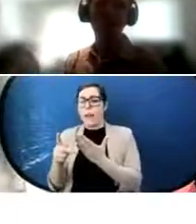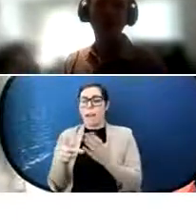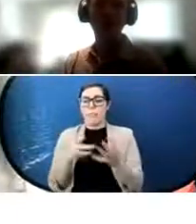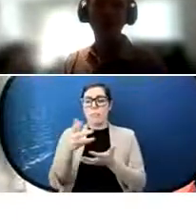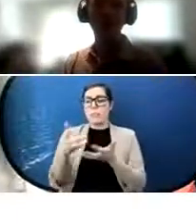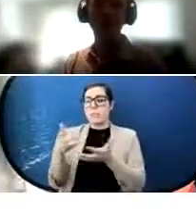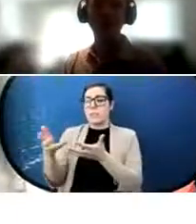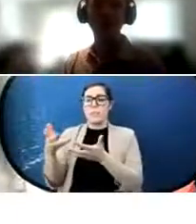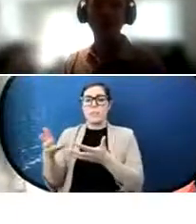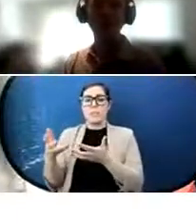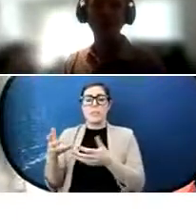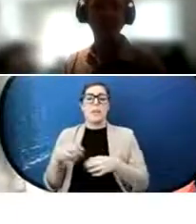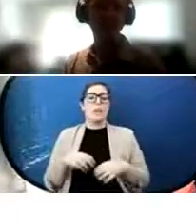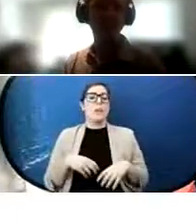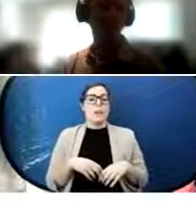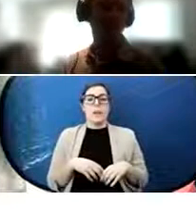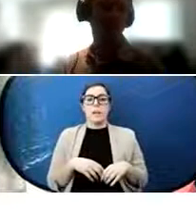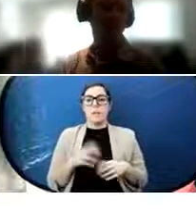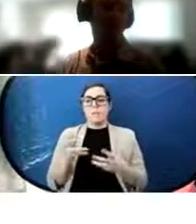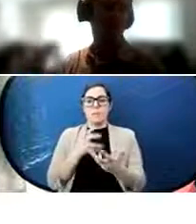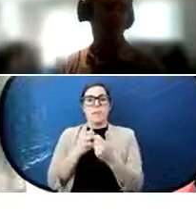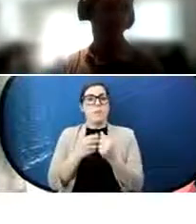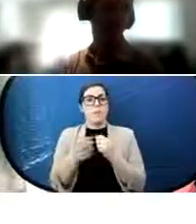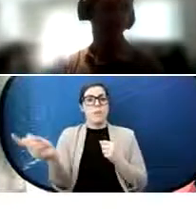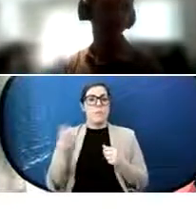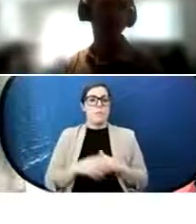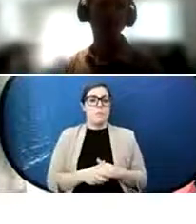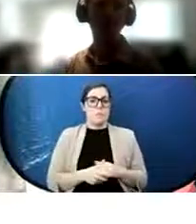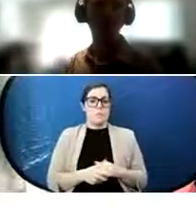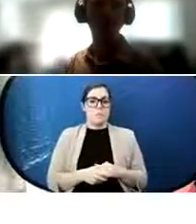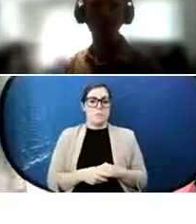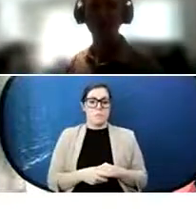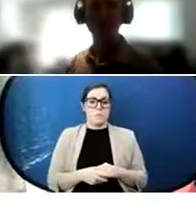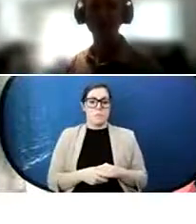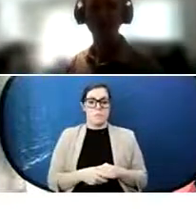they feel that they would be able to do. We've got a request to share the slides, so,